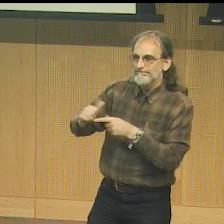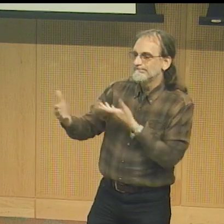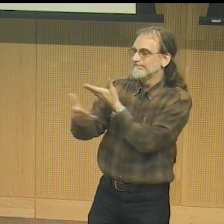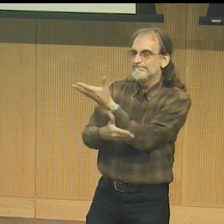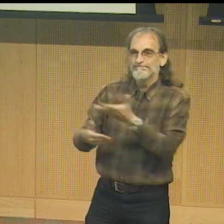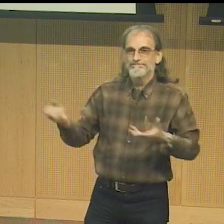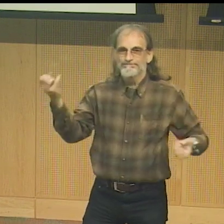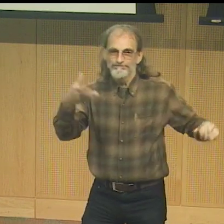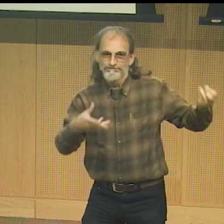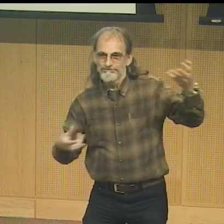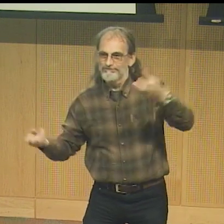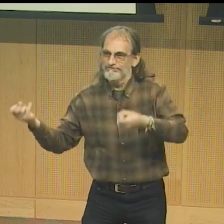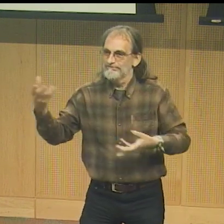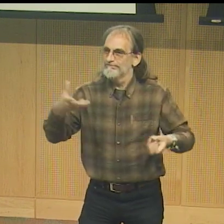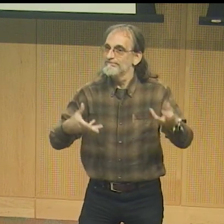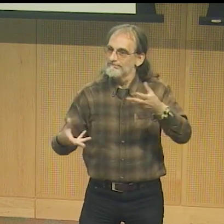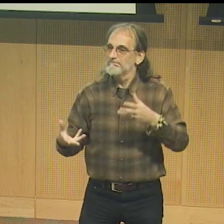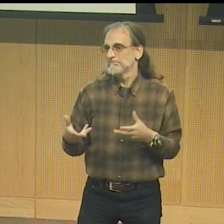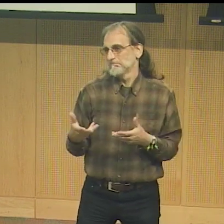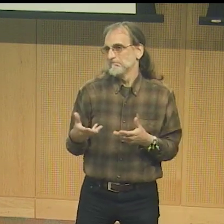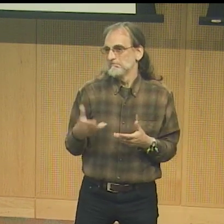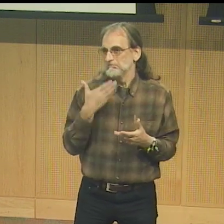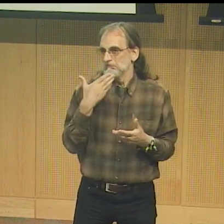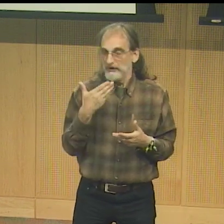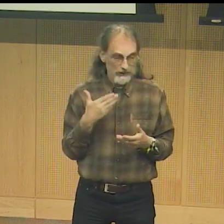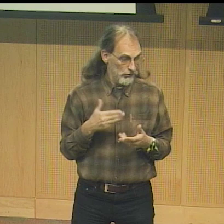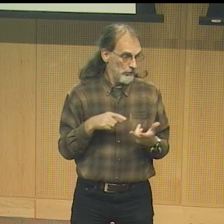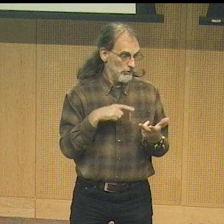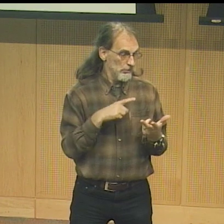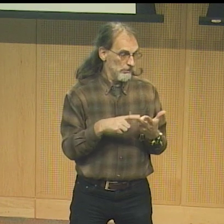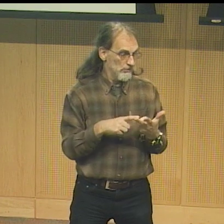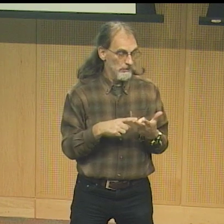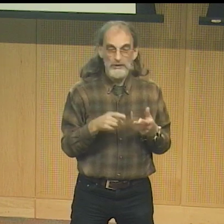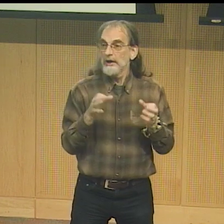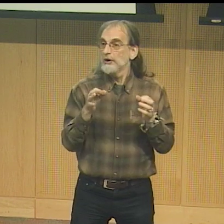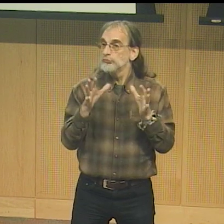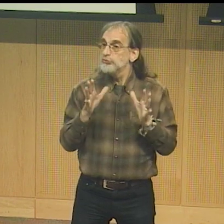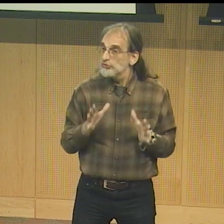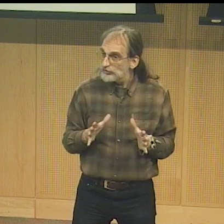We work with our hearing allies to educate them and give them the basic foundations of Deafhood.